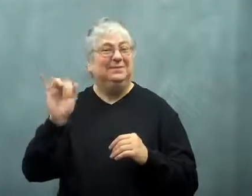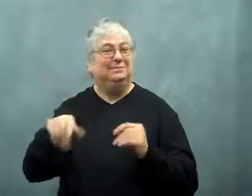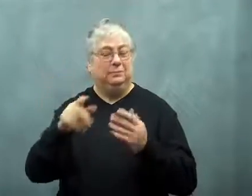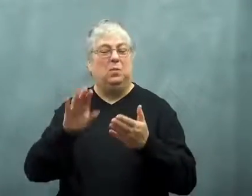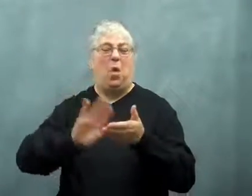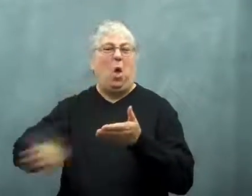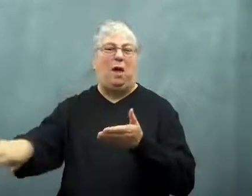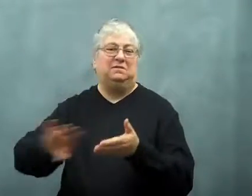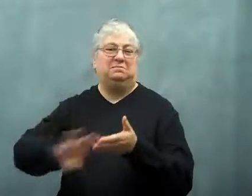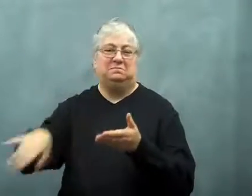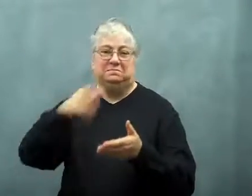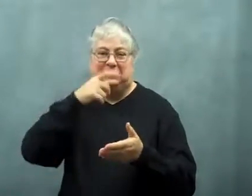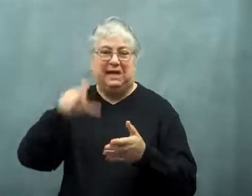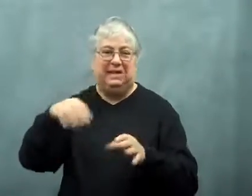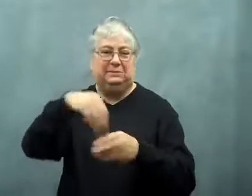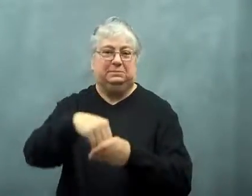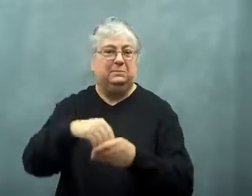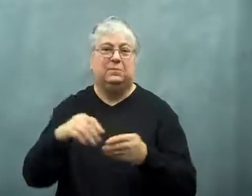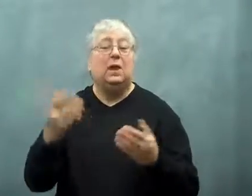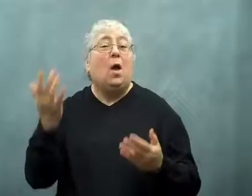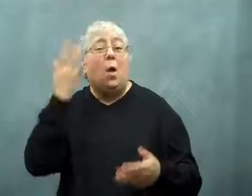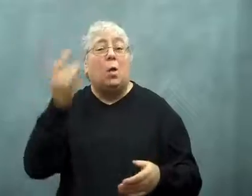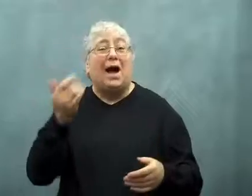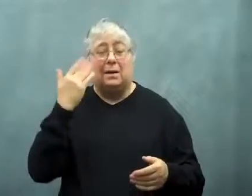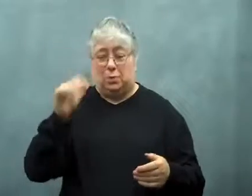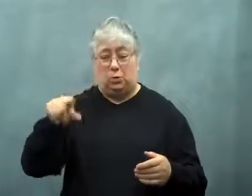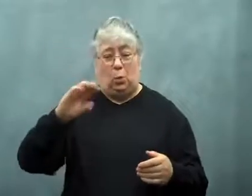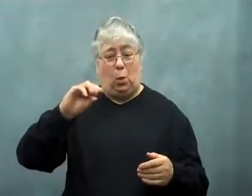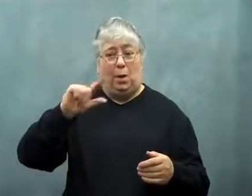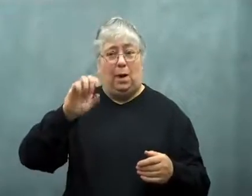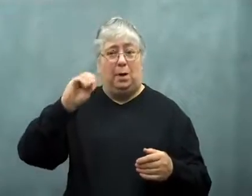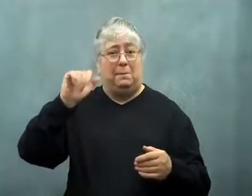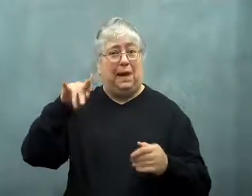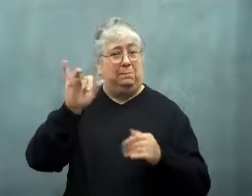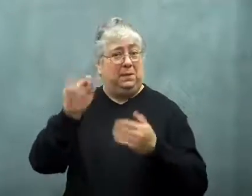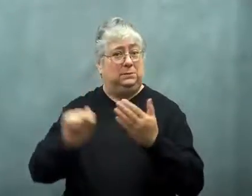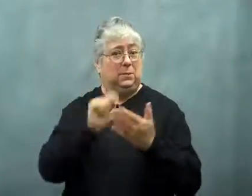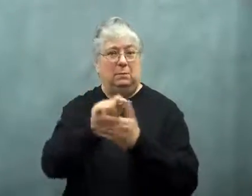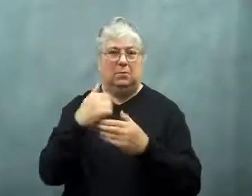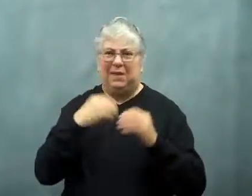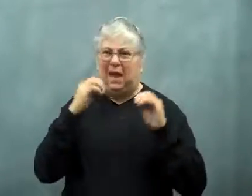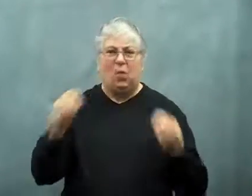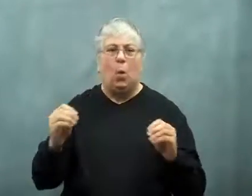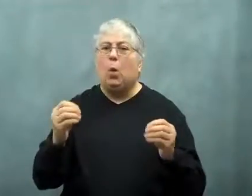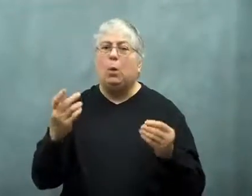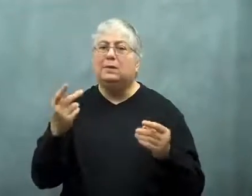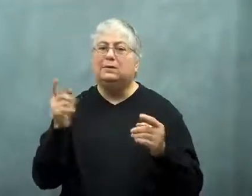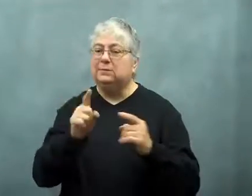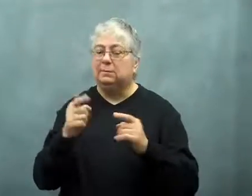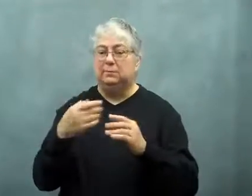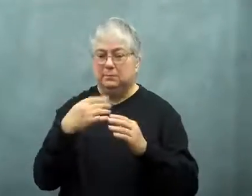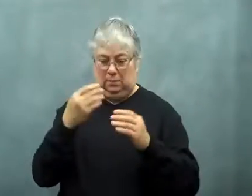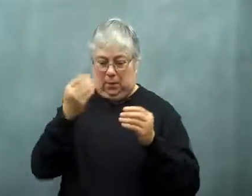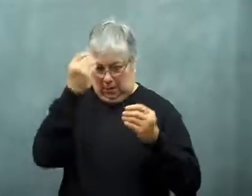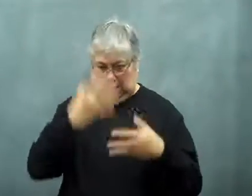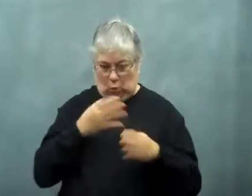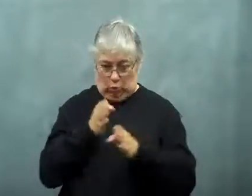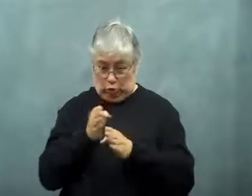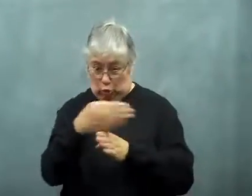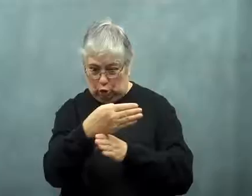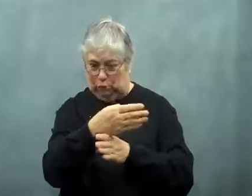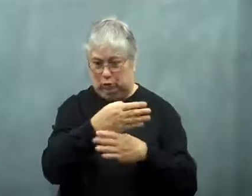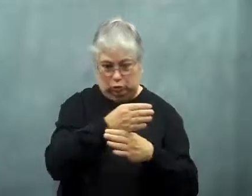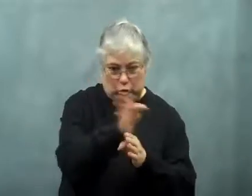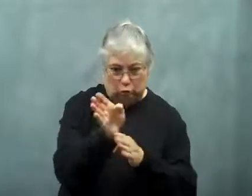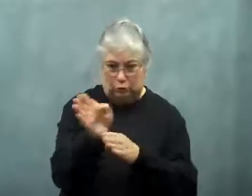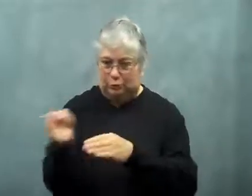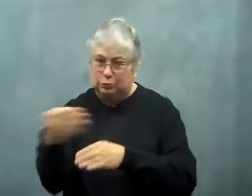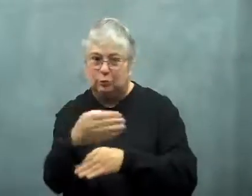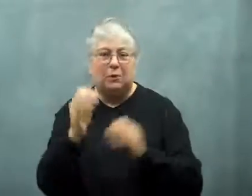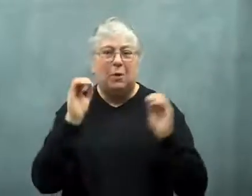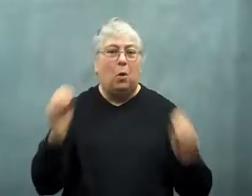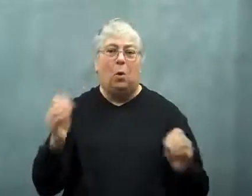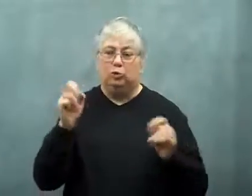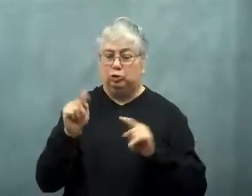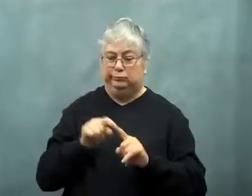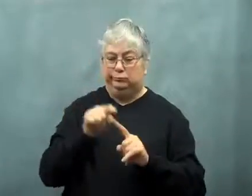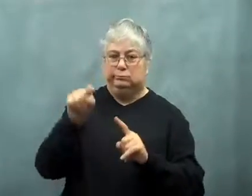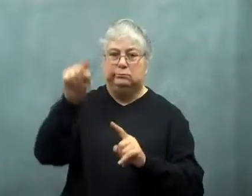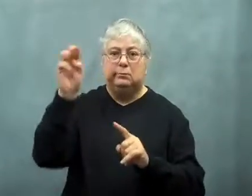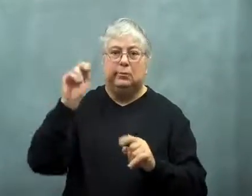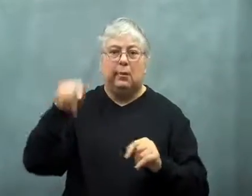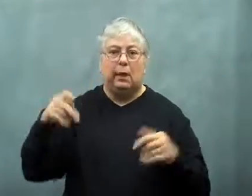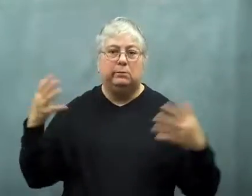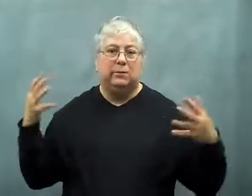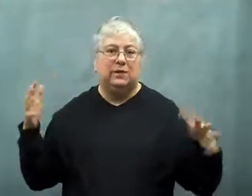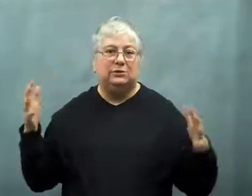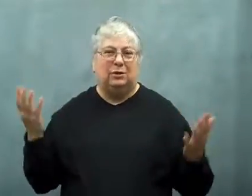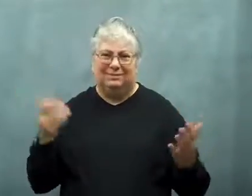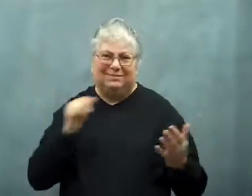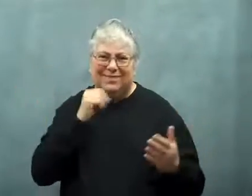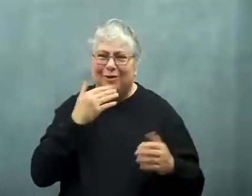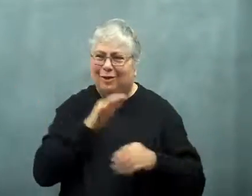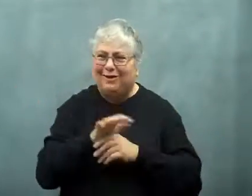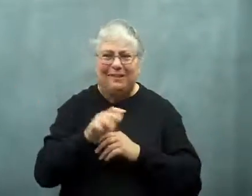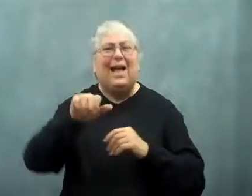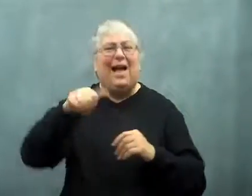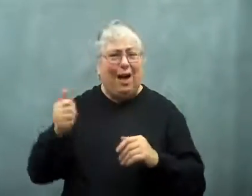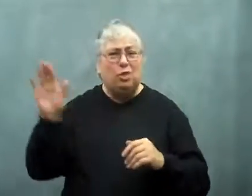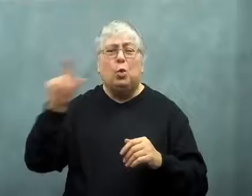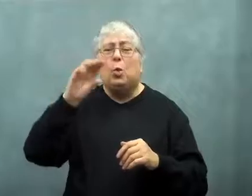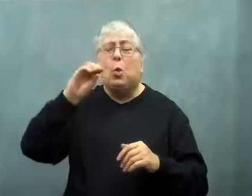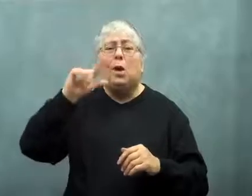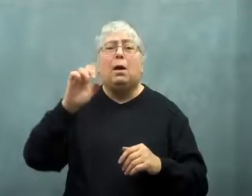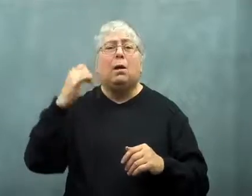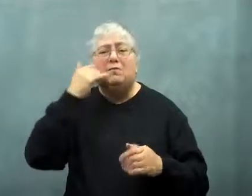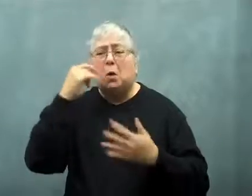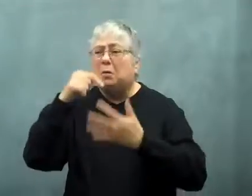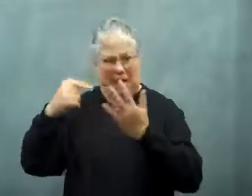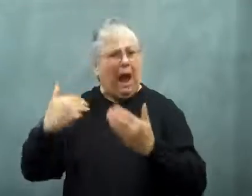It was removed partly because it had no turn by turn navigation.